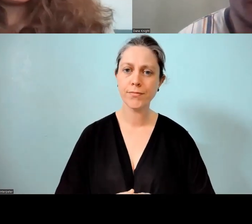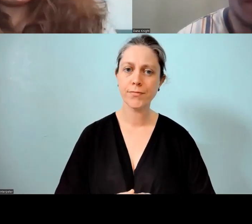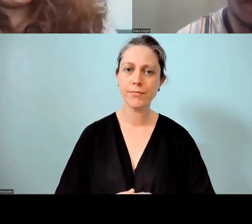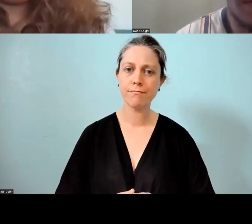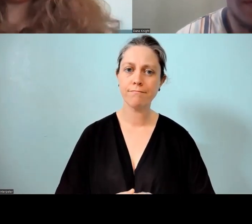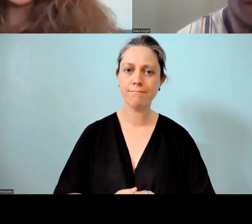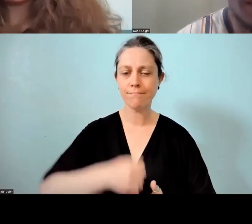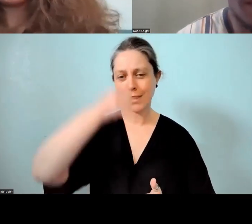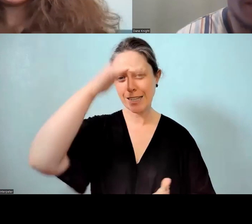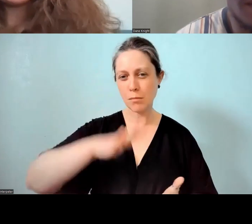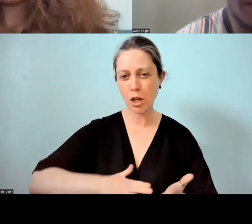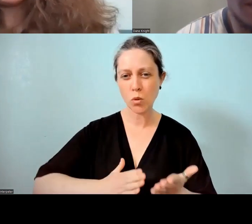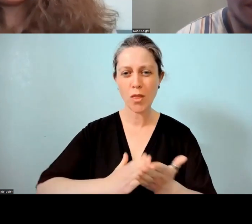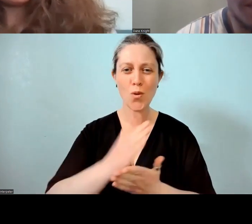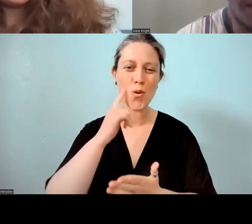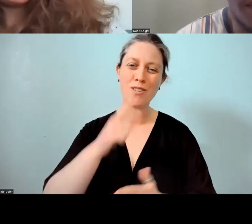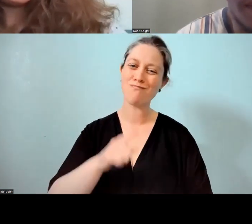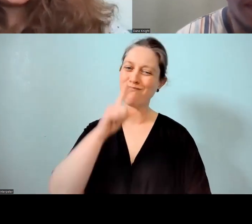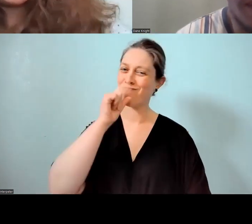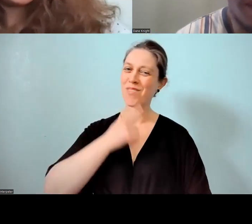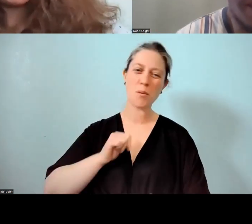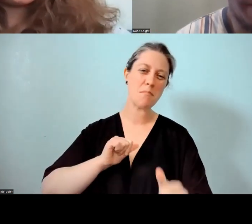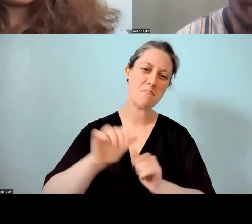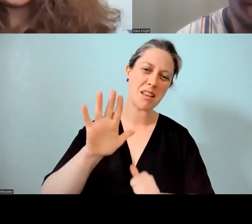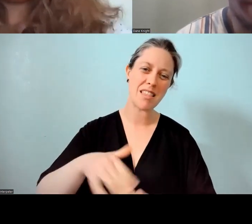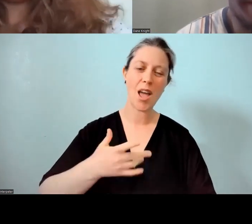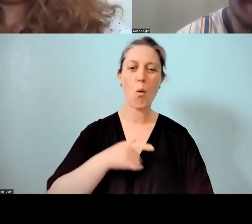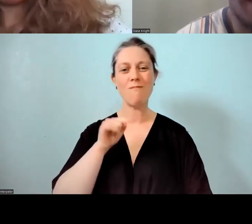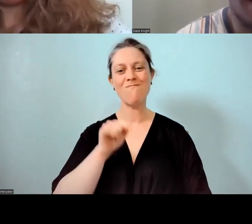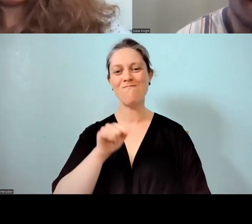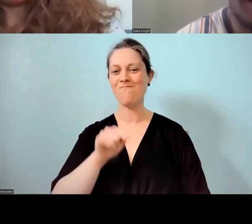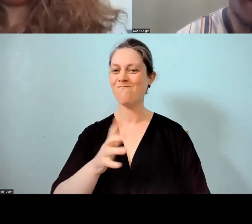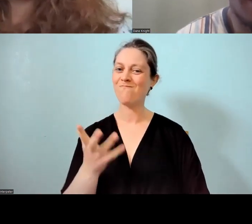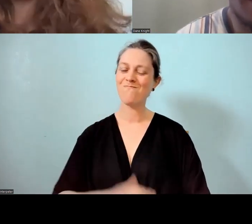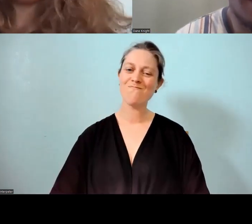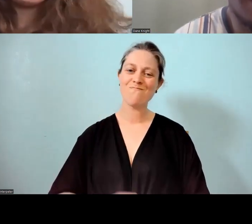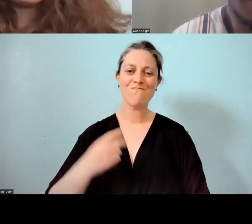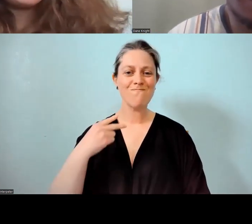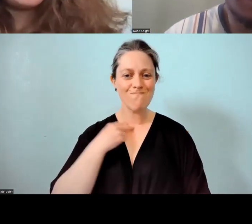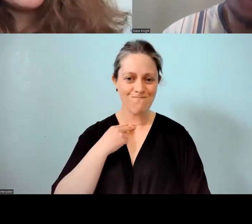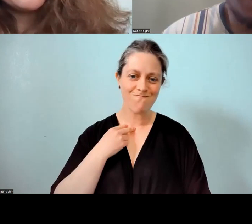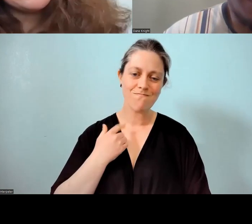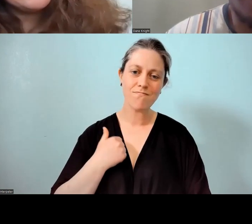you thought, "Hmm, that could have been done better." Or, you know, "This wasn't quite the way I would've liked it."